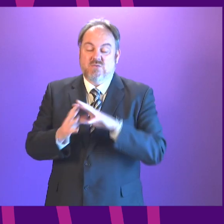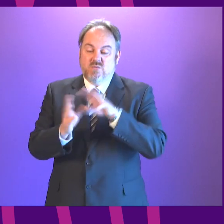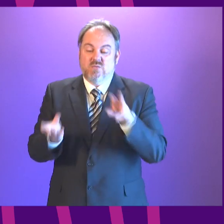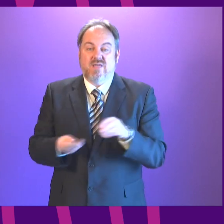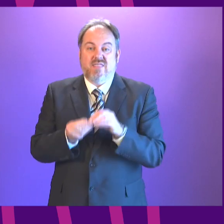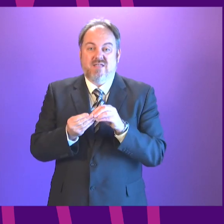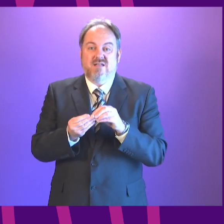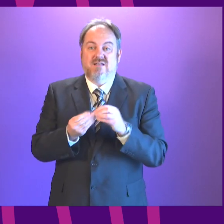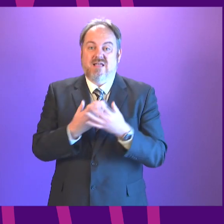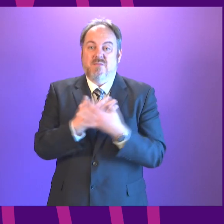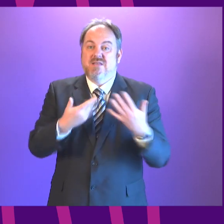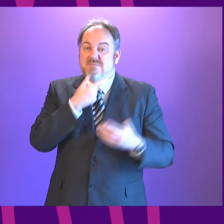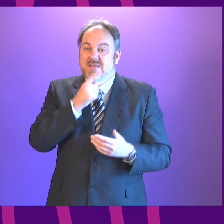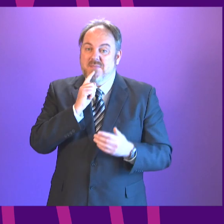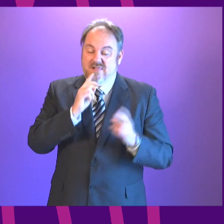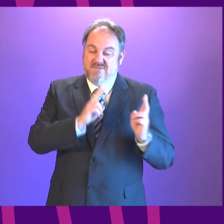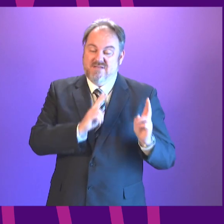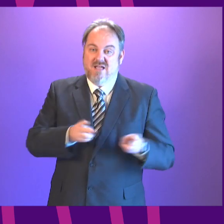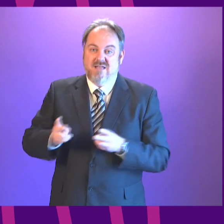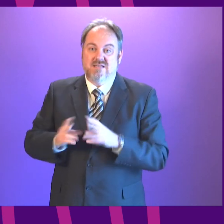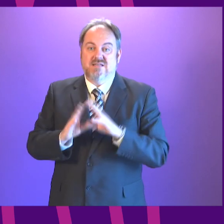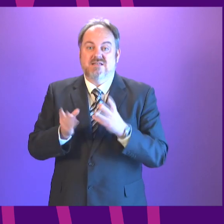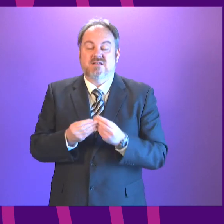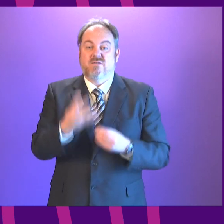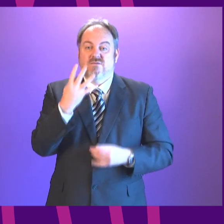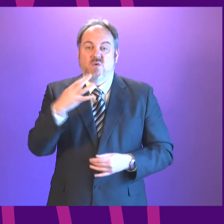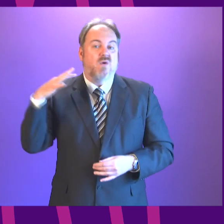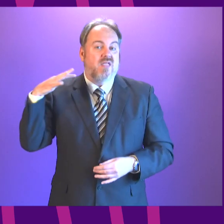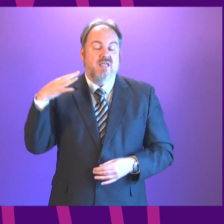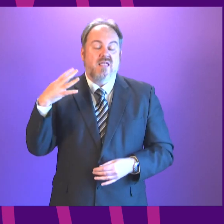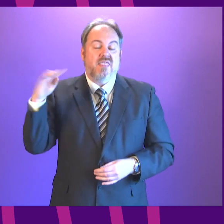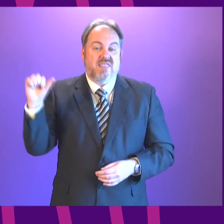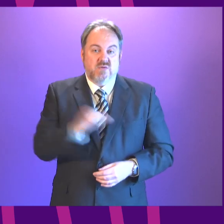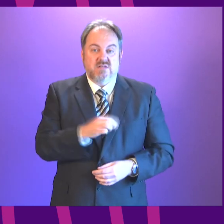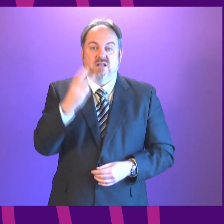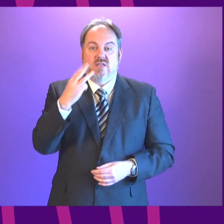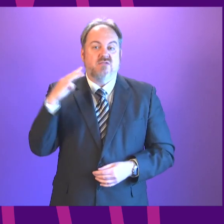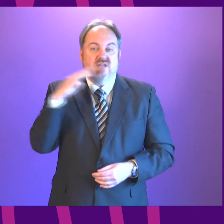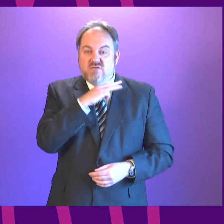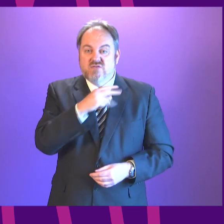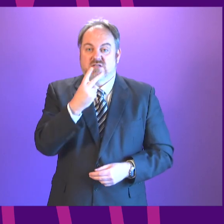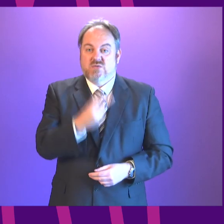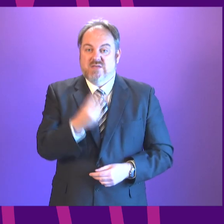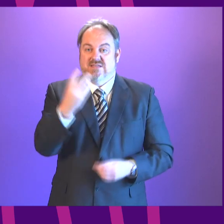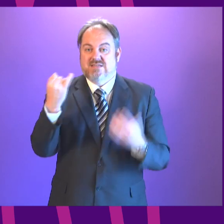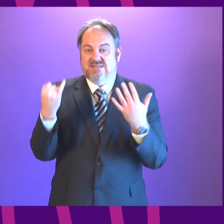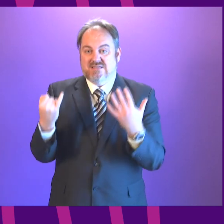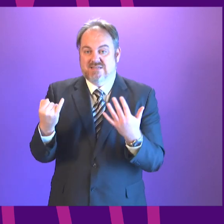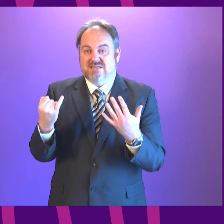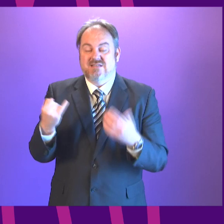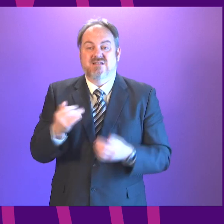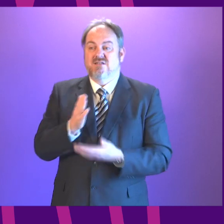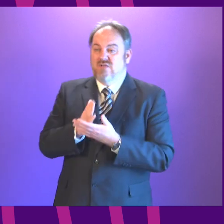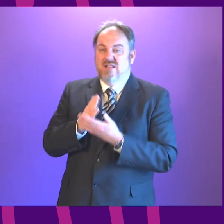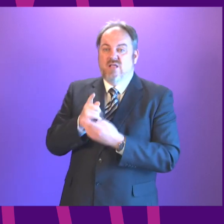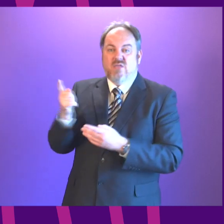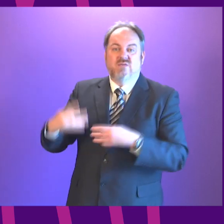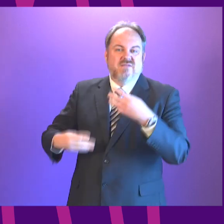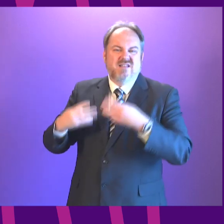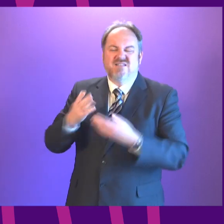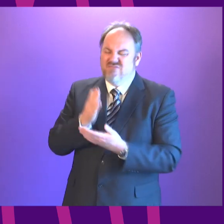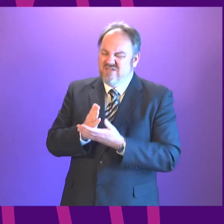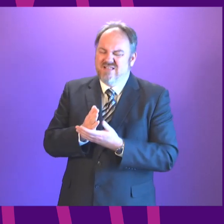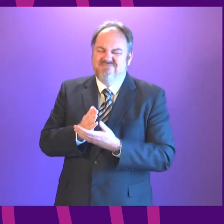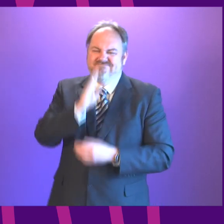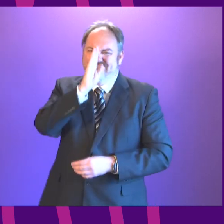deaths under that measurement is now 4,326. Those figures continue to be a sharp reminder